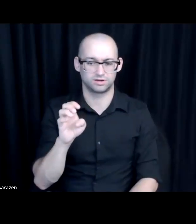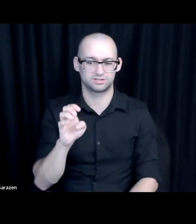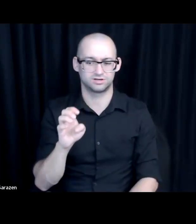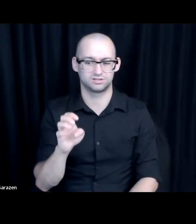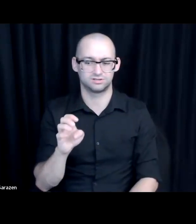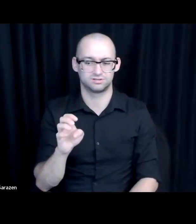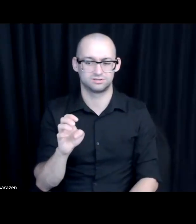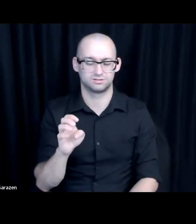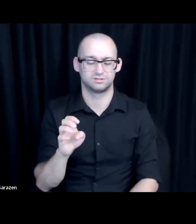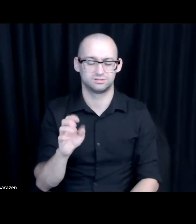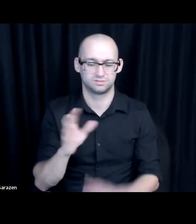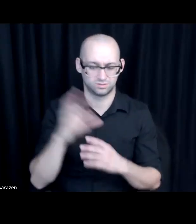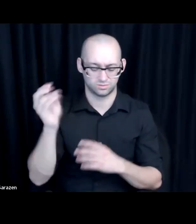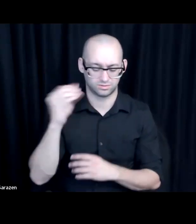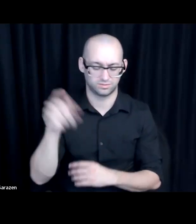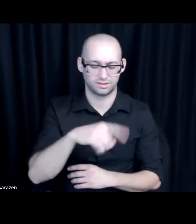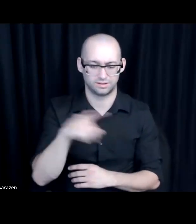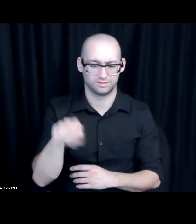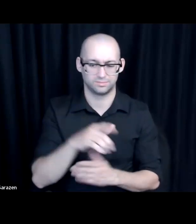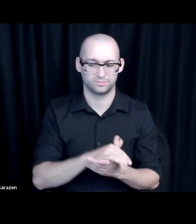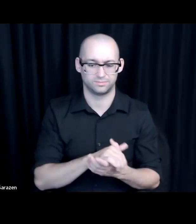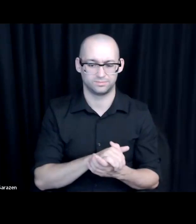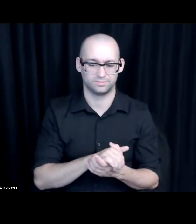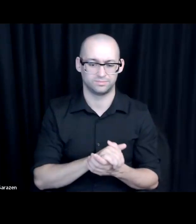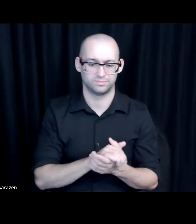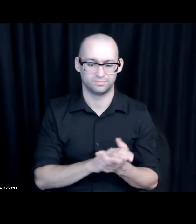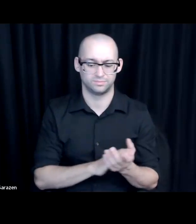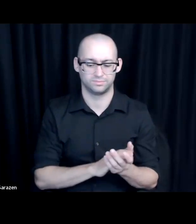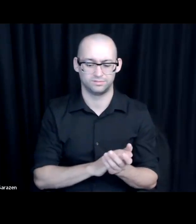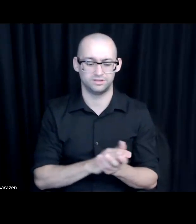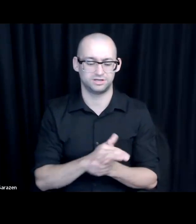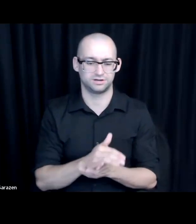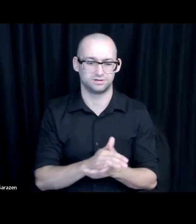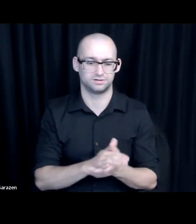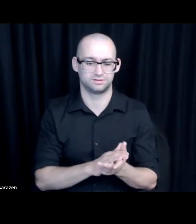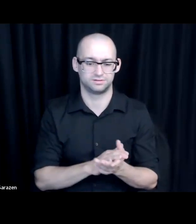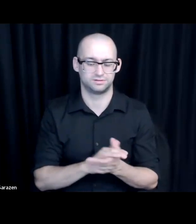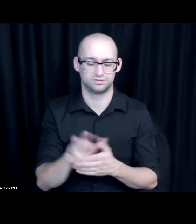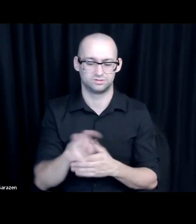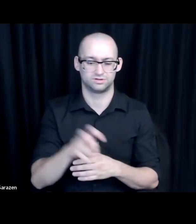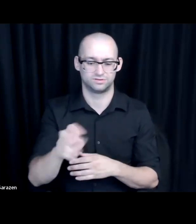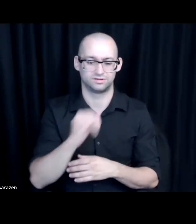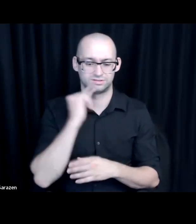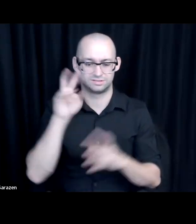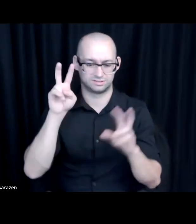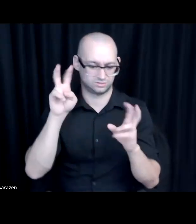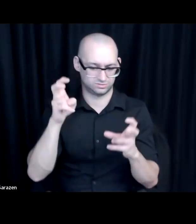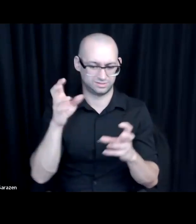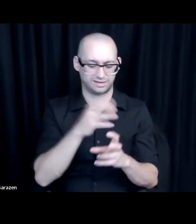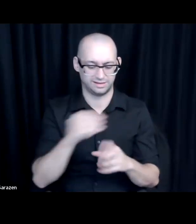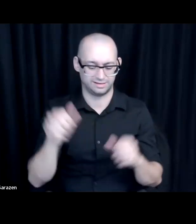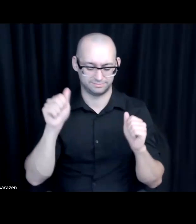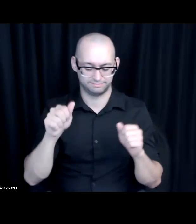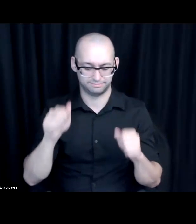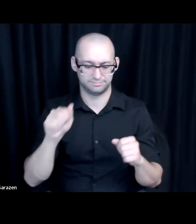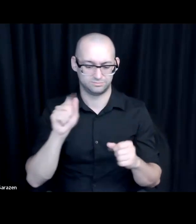out there. Yeah. Travel is a big issue and also eligibility for the programs. We understand that.